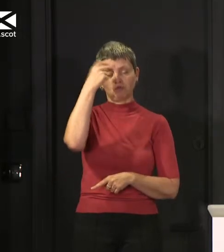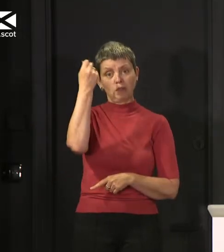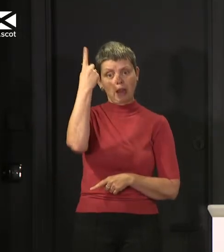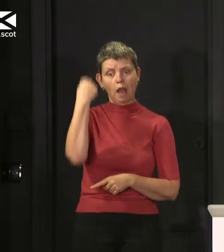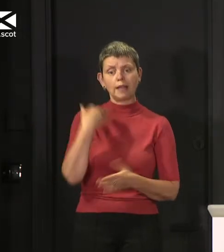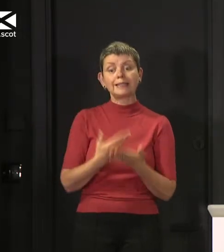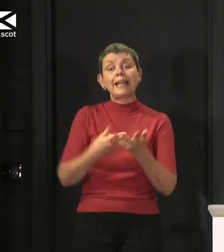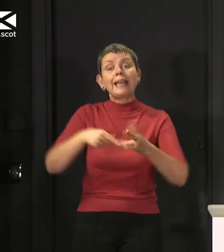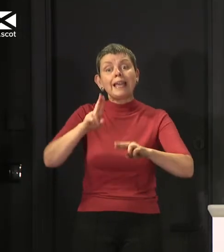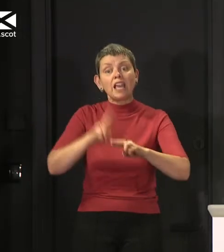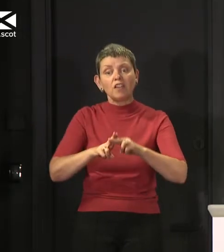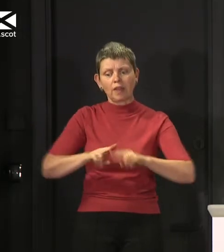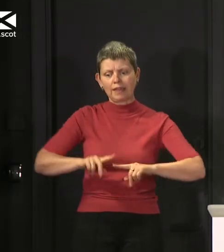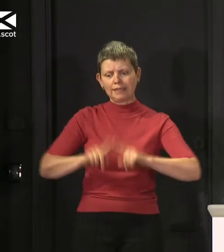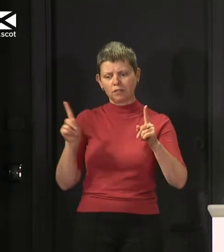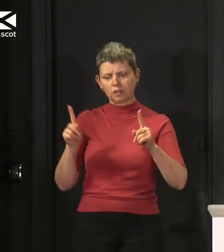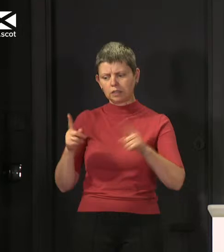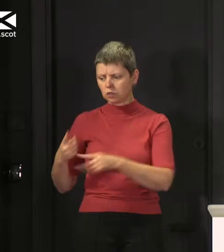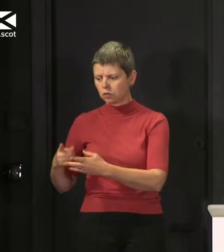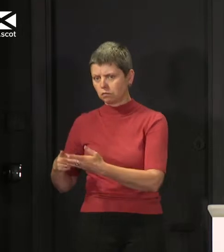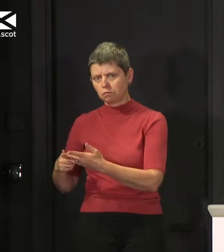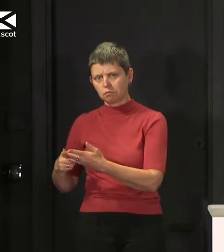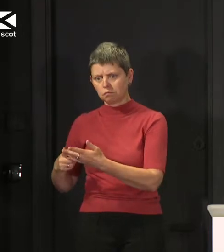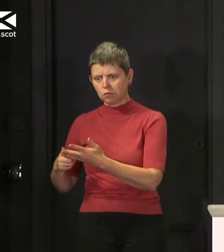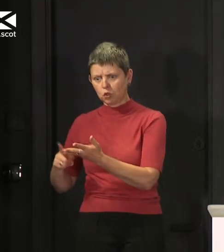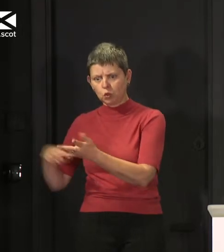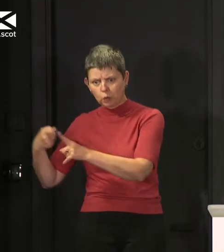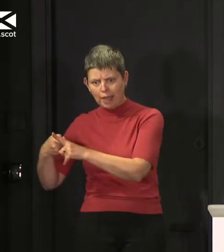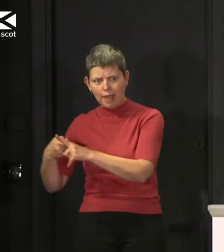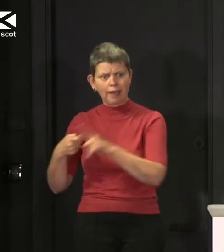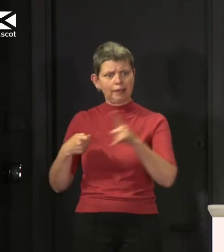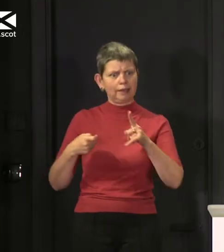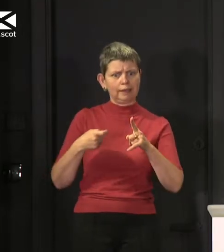of the UK, why there are those differences and what those differences are. And, as I